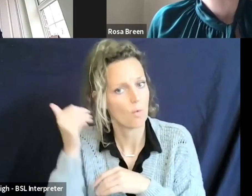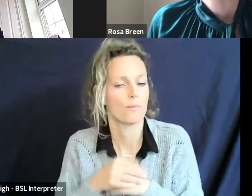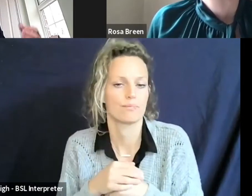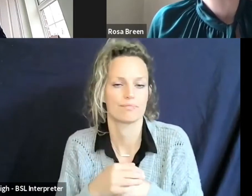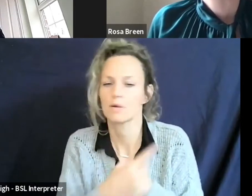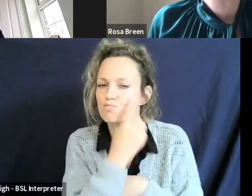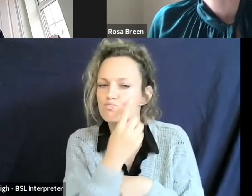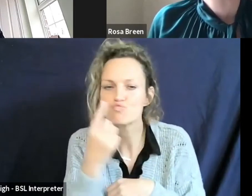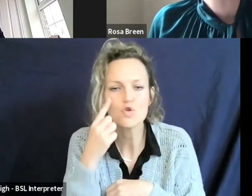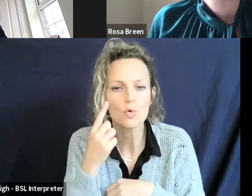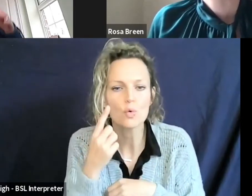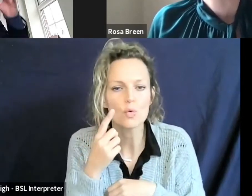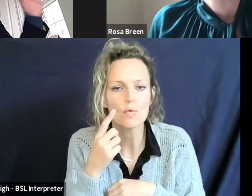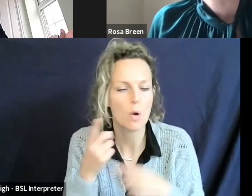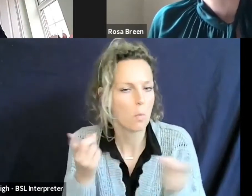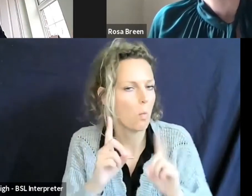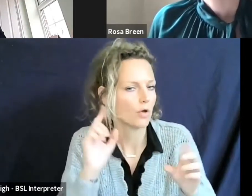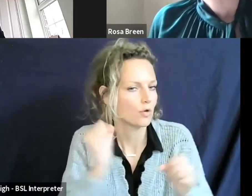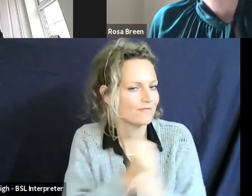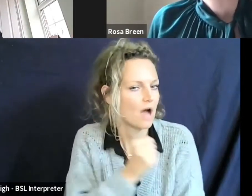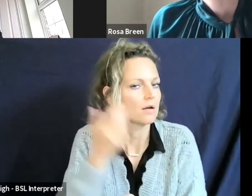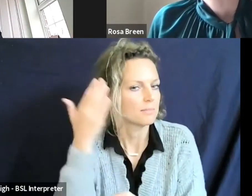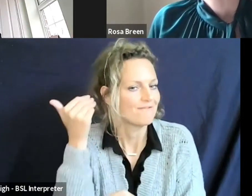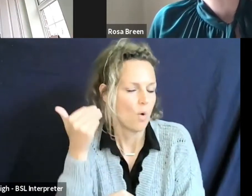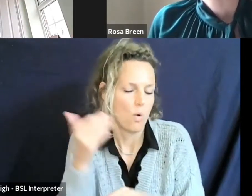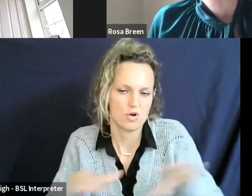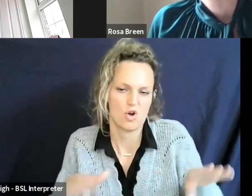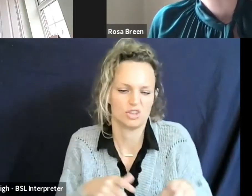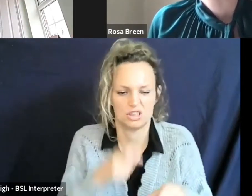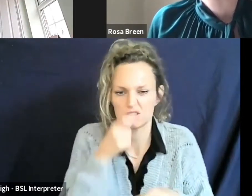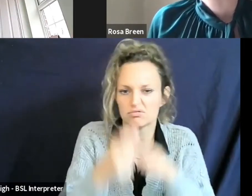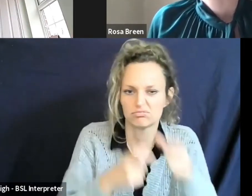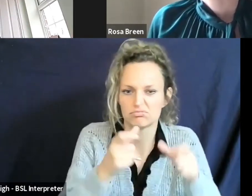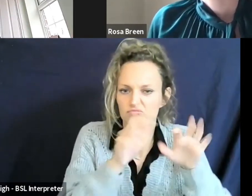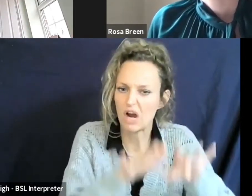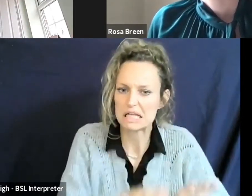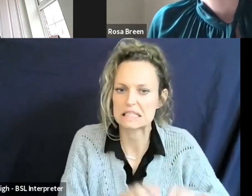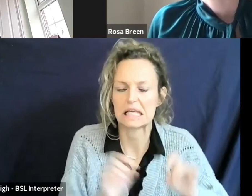As long as you are making it clear what you bring for the role and backing it up with credible examples,